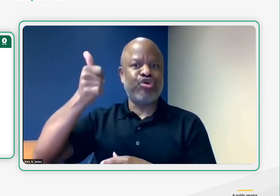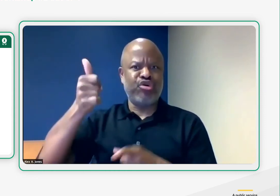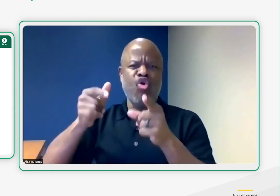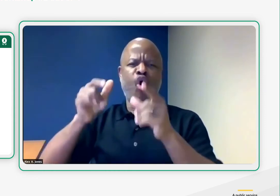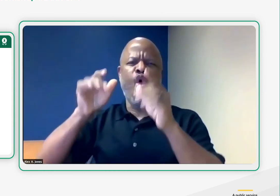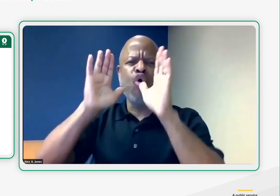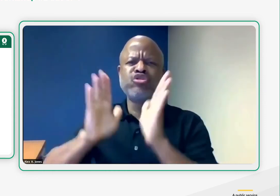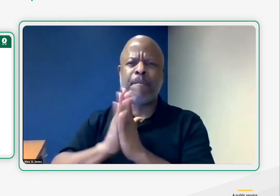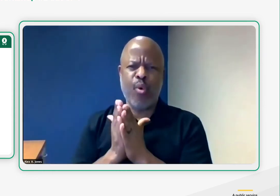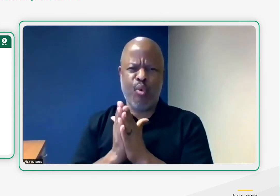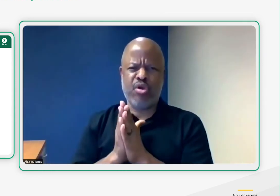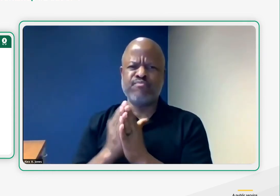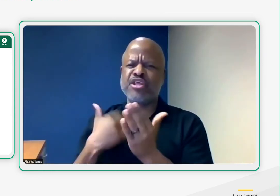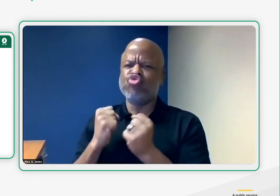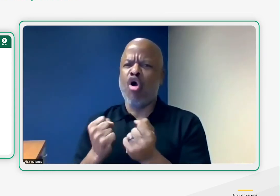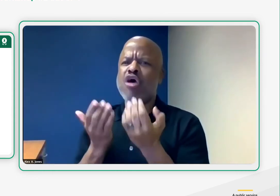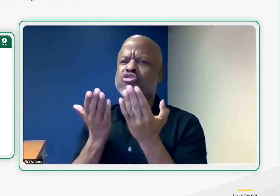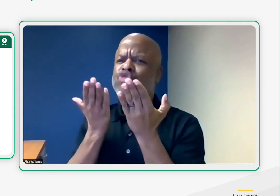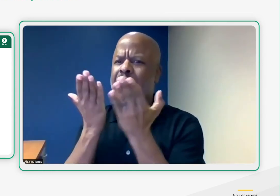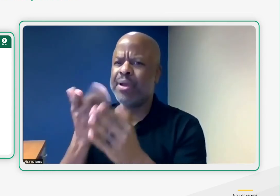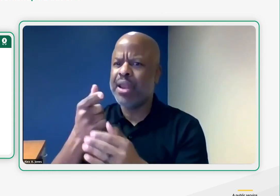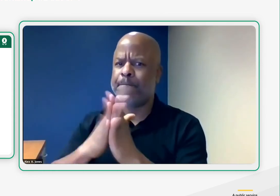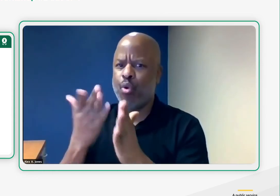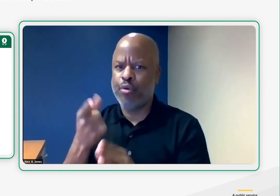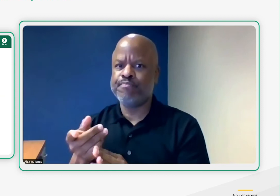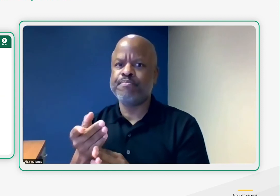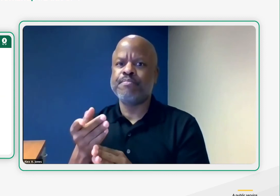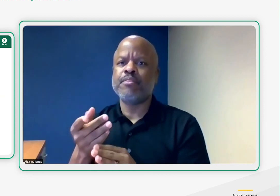That is an excellent book, and I strongly recommend that book to you all.